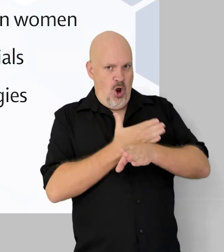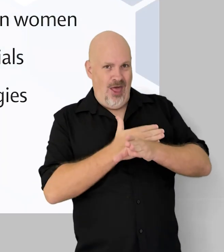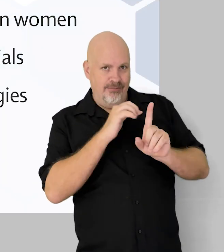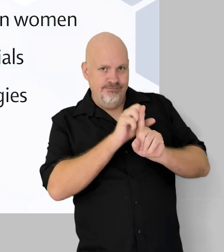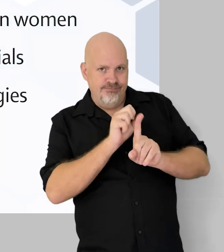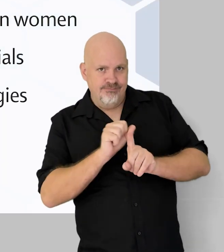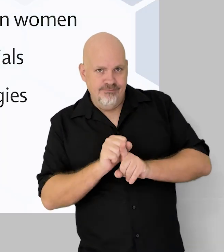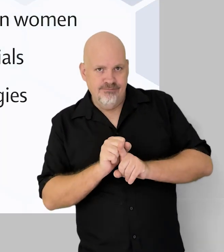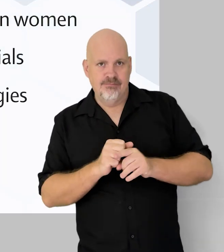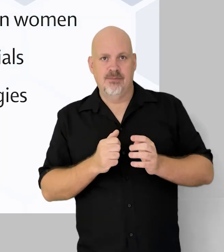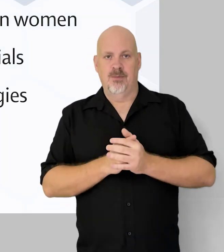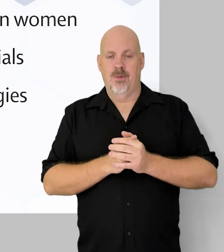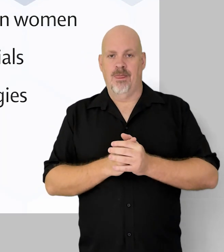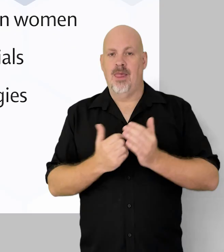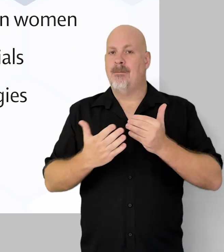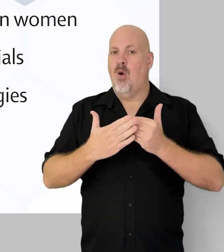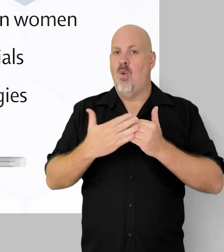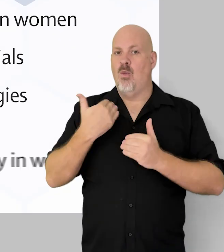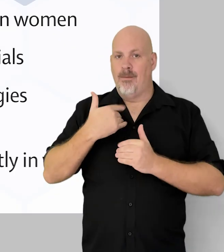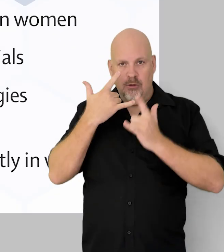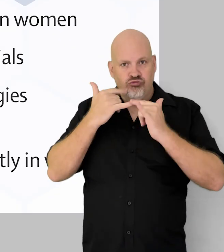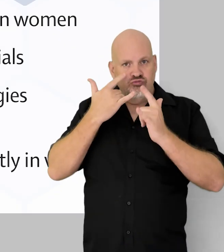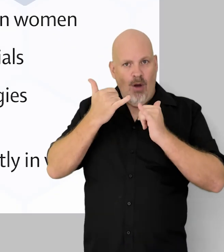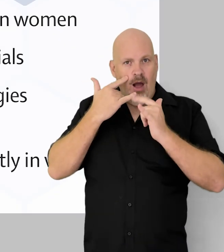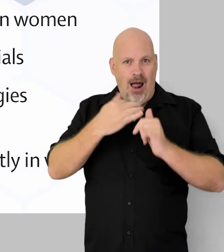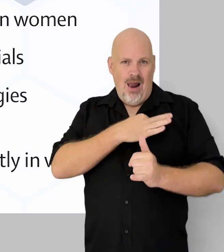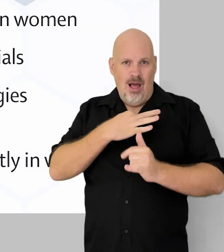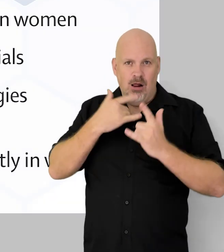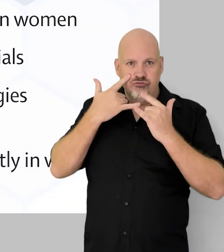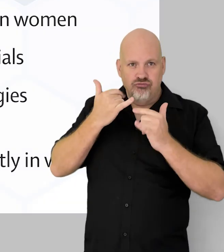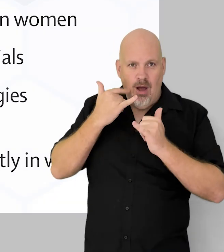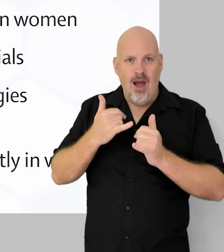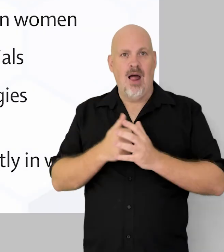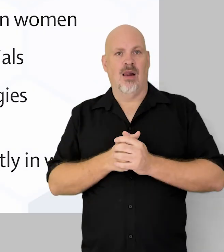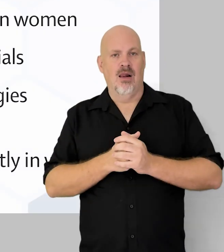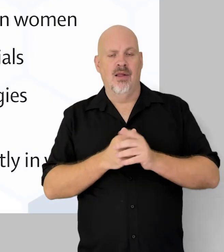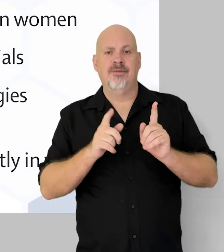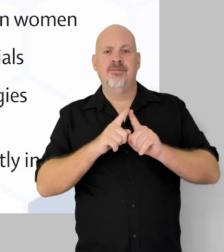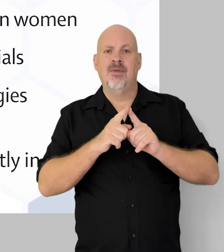sex-specific public-health strategies, and update clinical guidelines to reflect